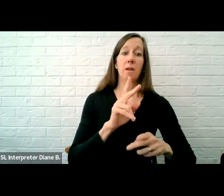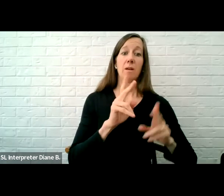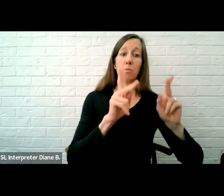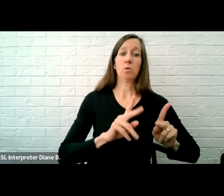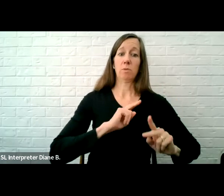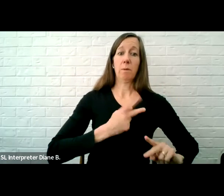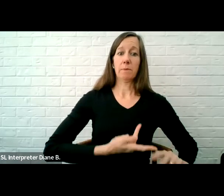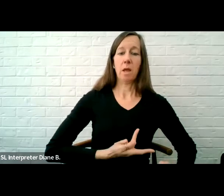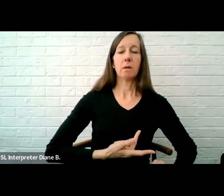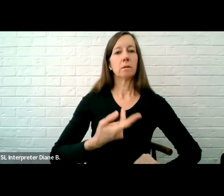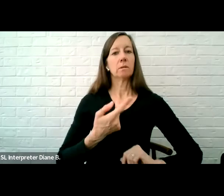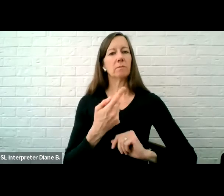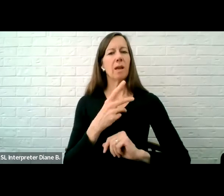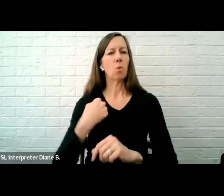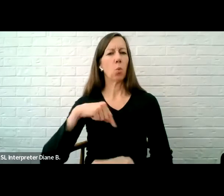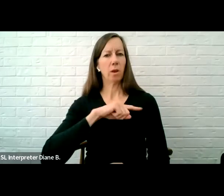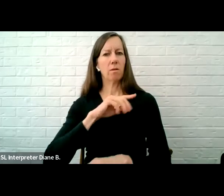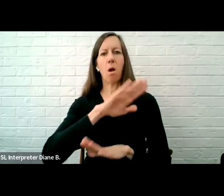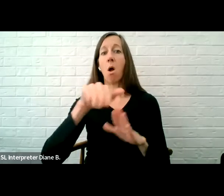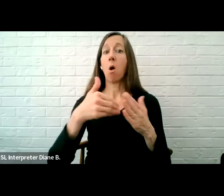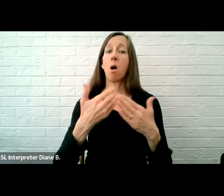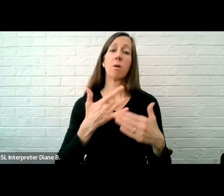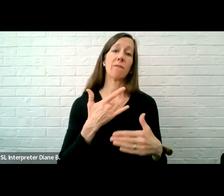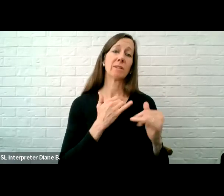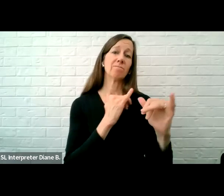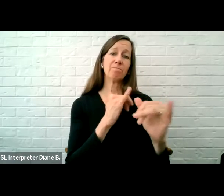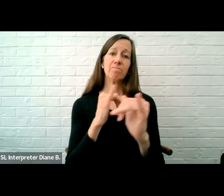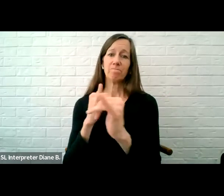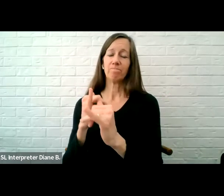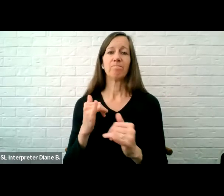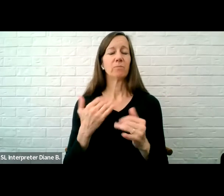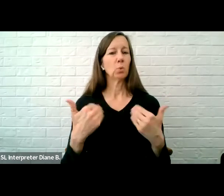disturbed by, and but it's also unfortunately what we're seeing happen.